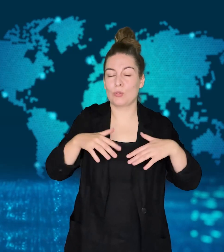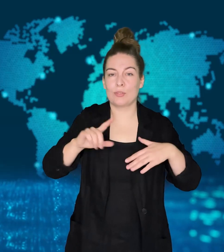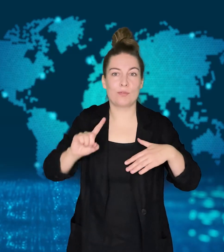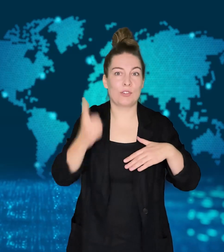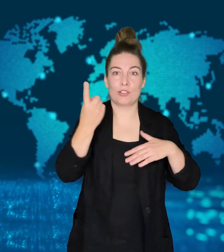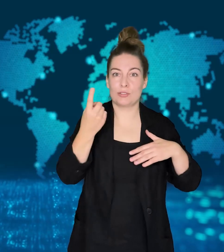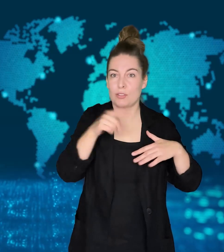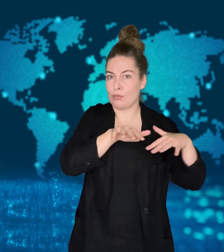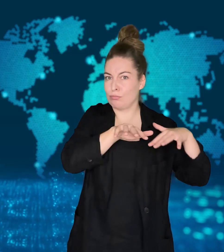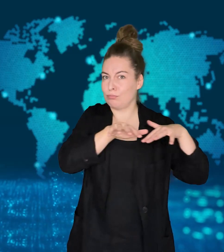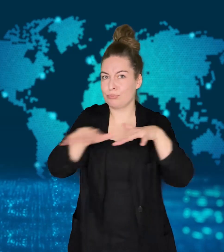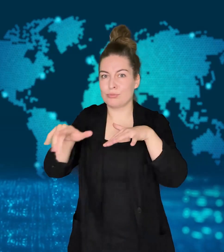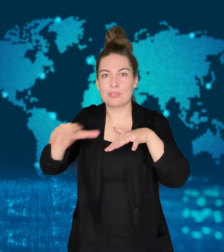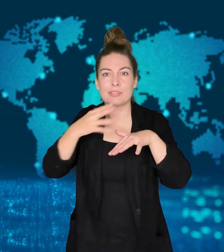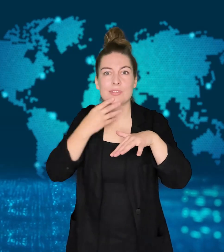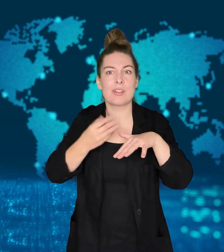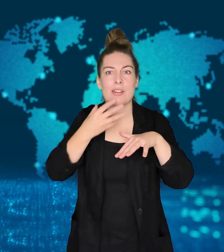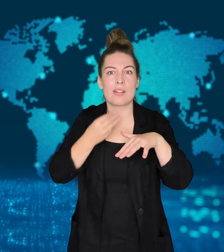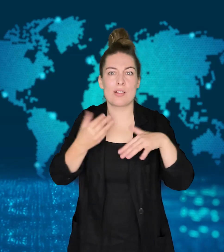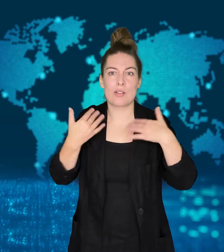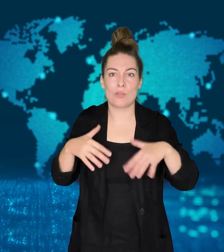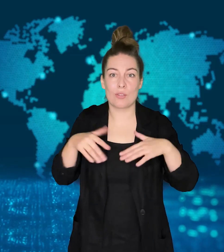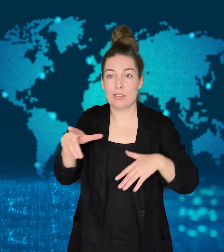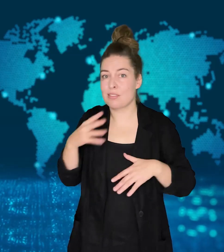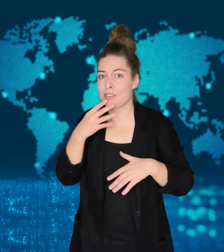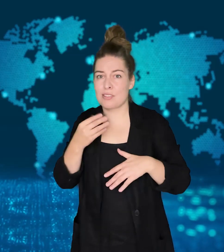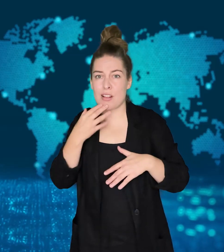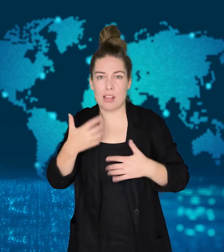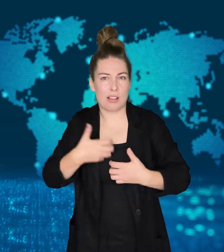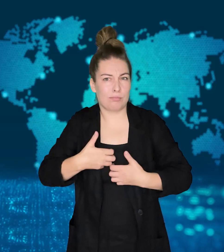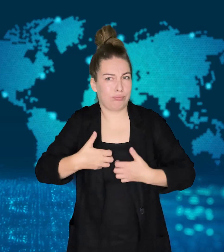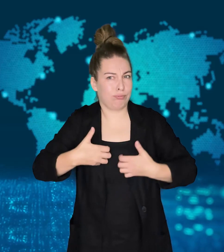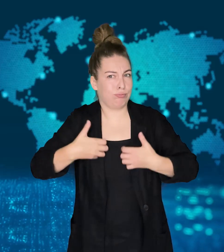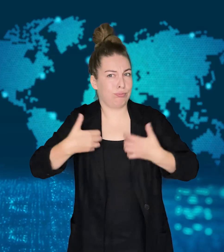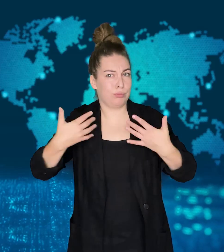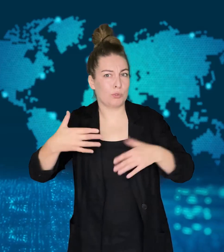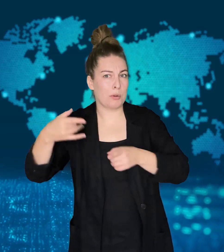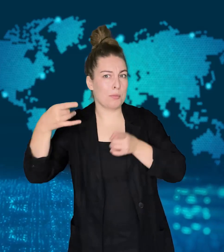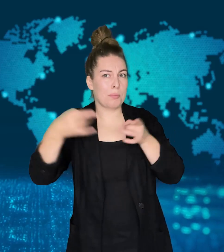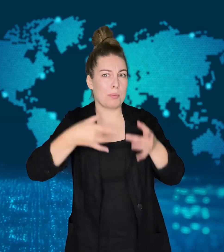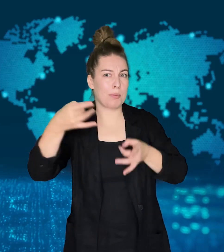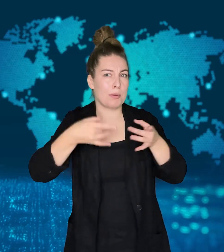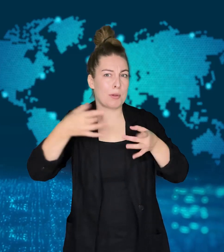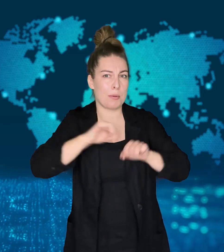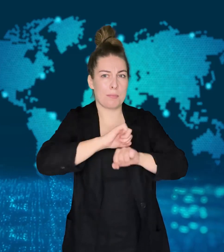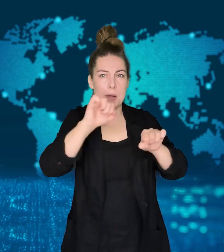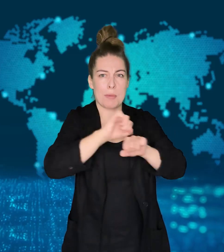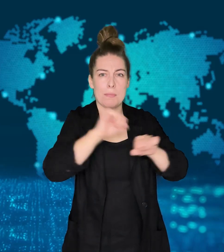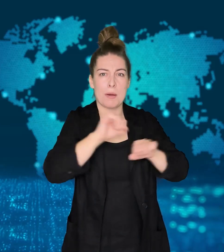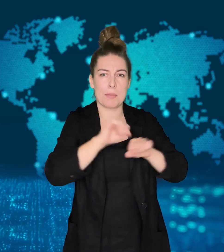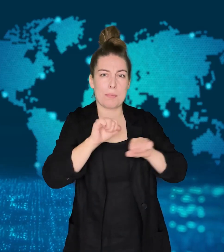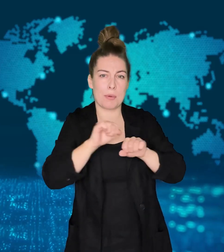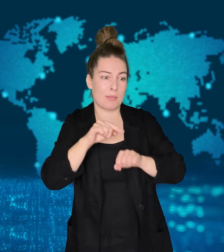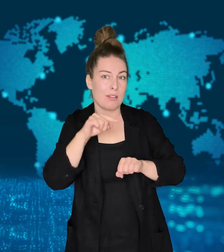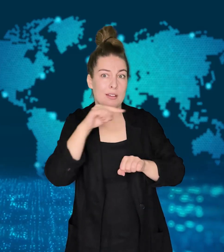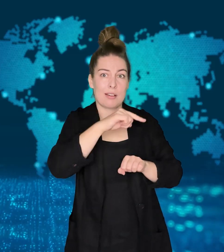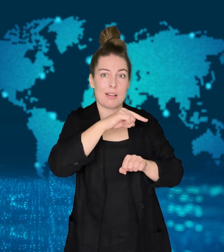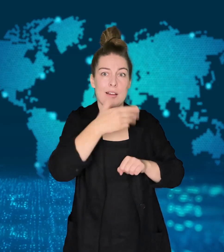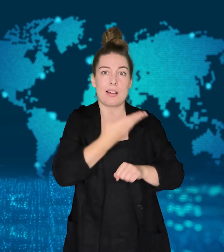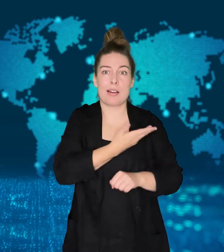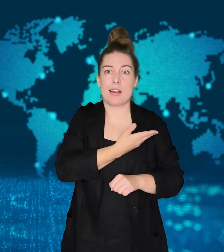the blockaded Gaza Strip.